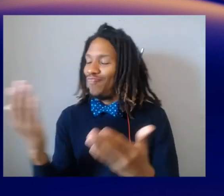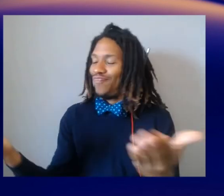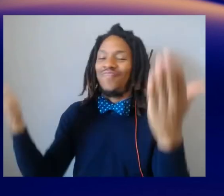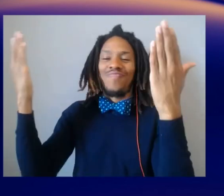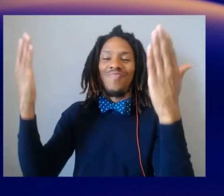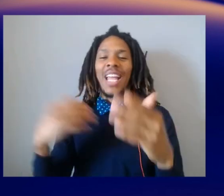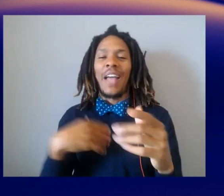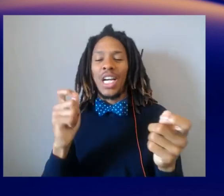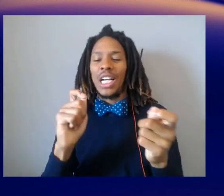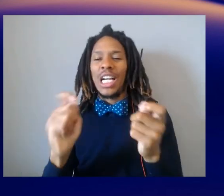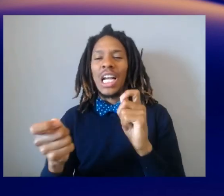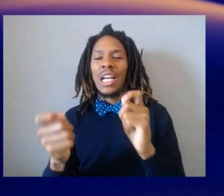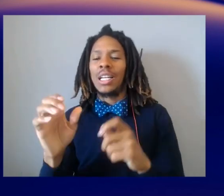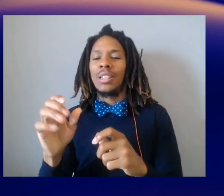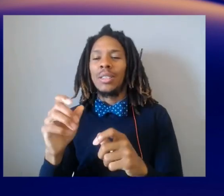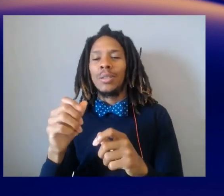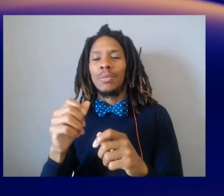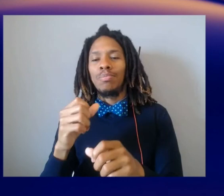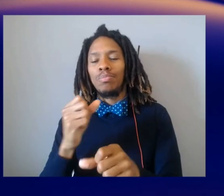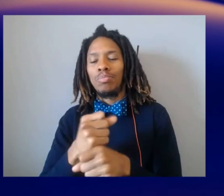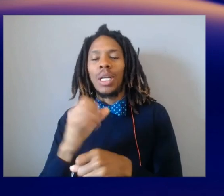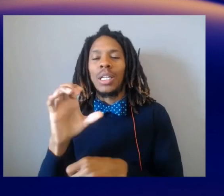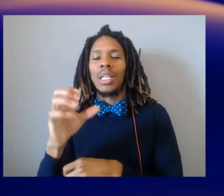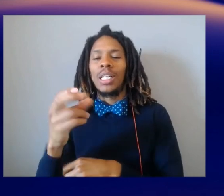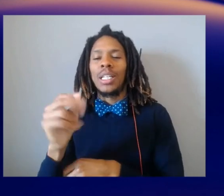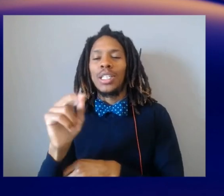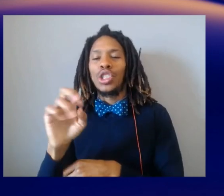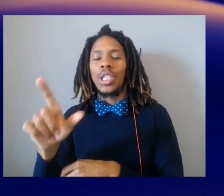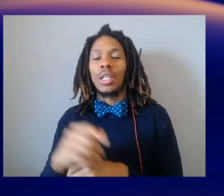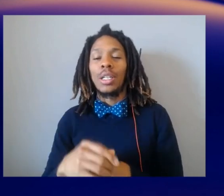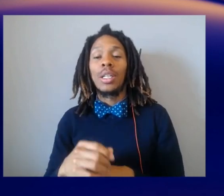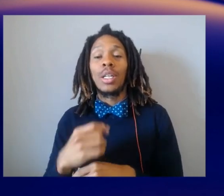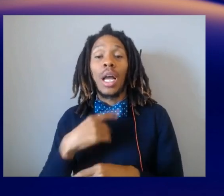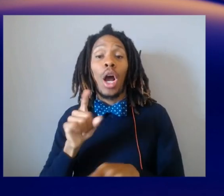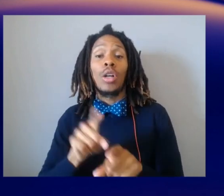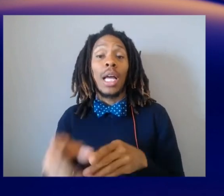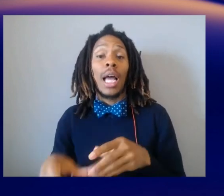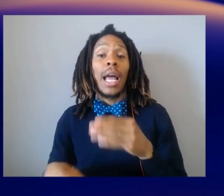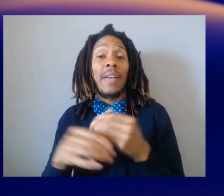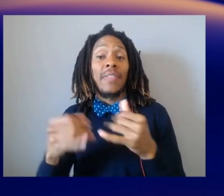So, and you know, you can take this a step further. So at the end of this, if they wanted follow-up information,